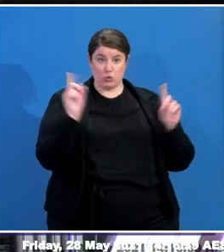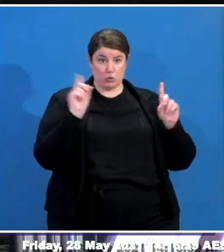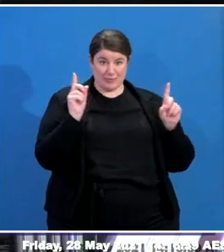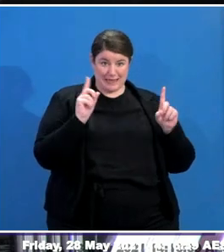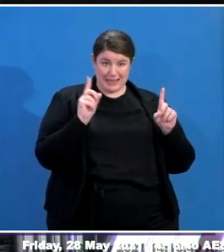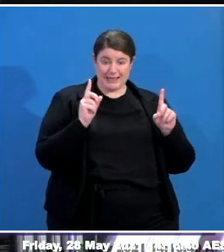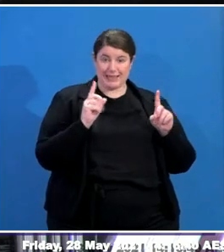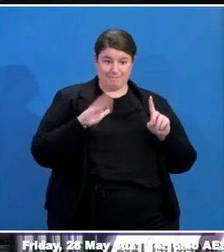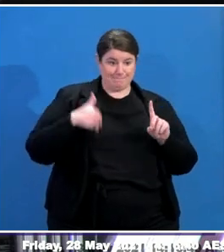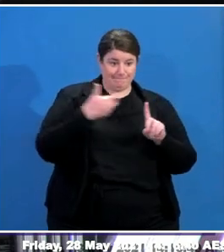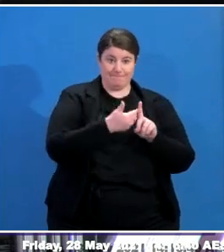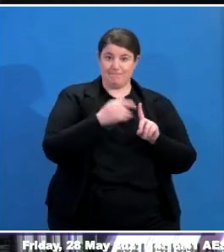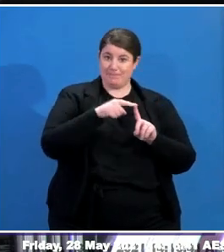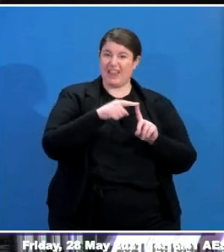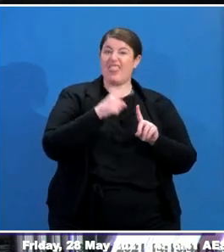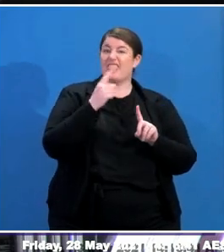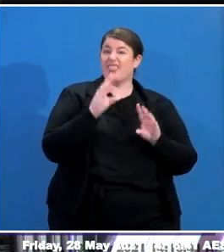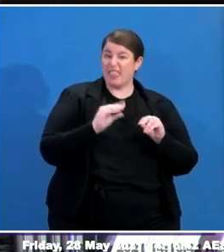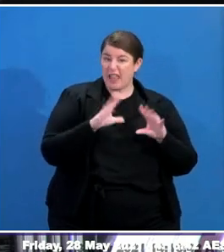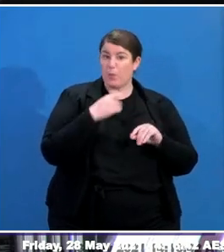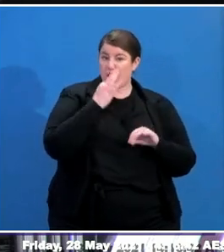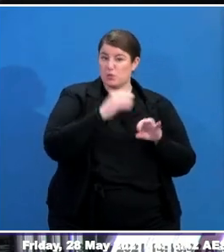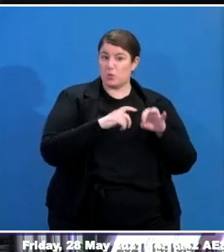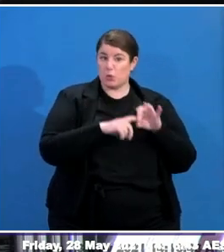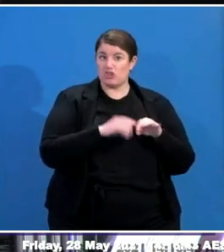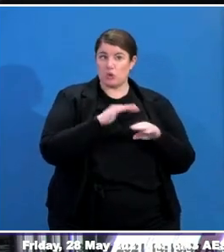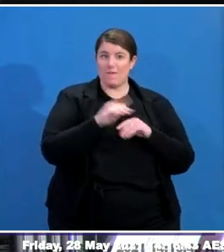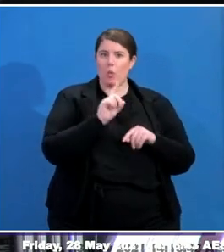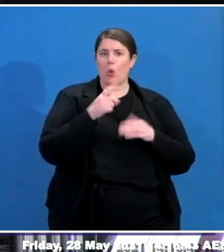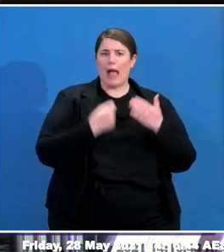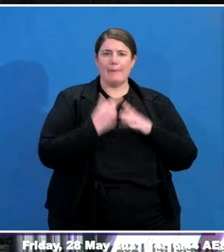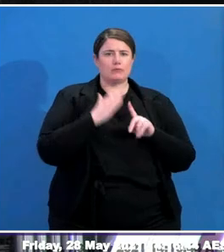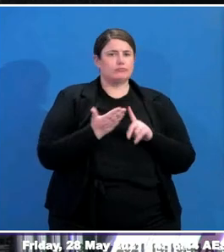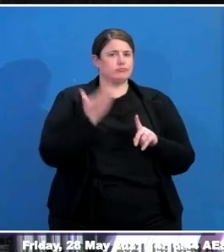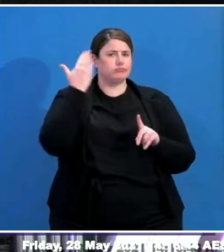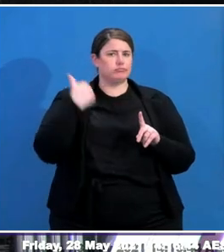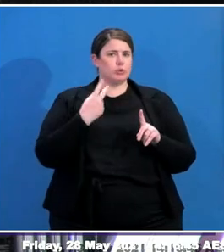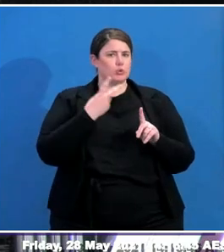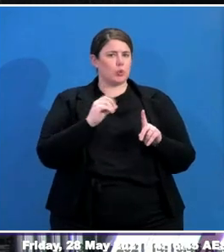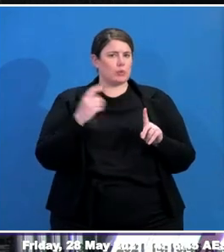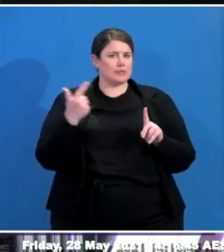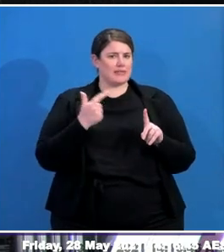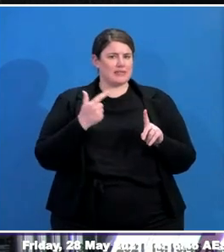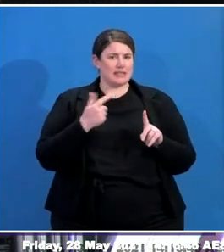then I might ask you some questions about an earlier period,17 to 2019.